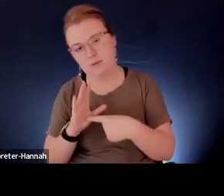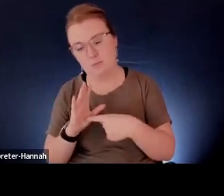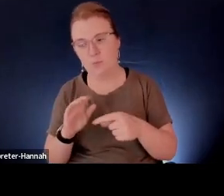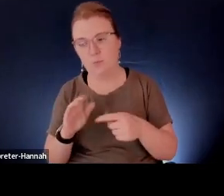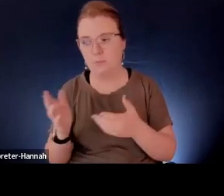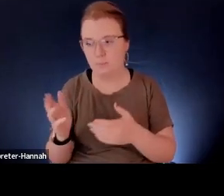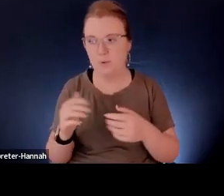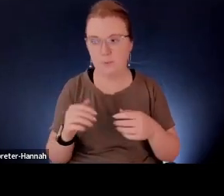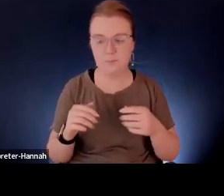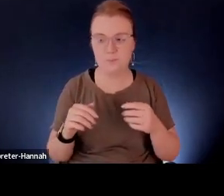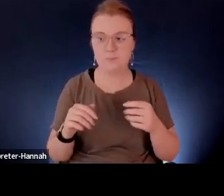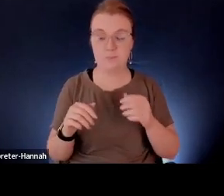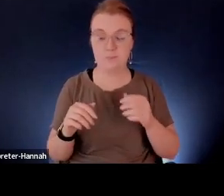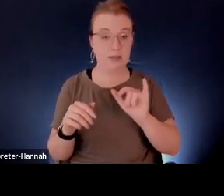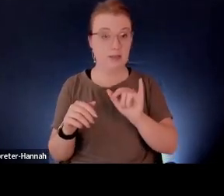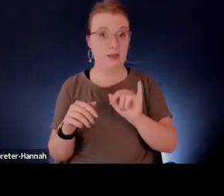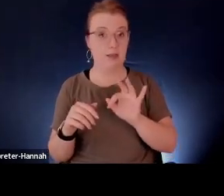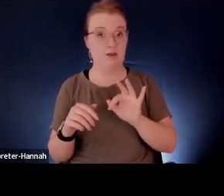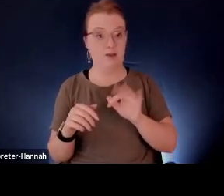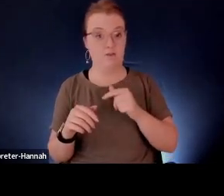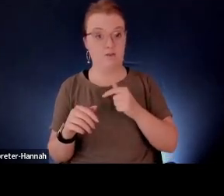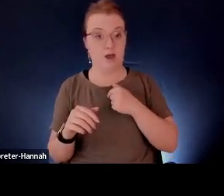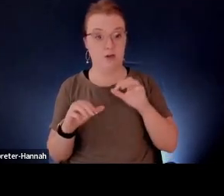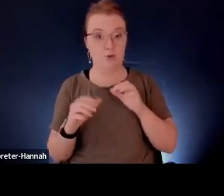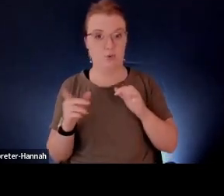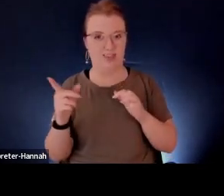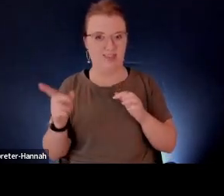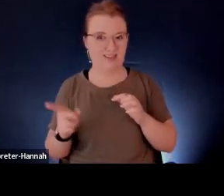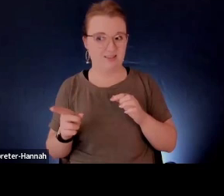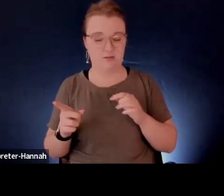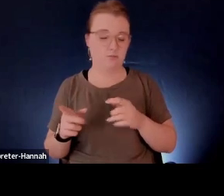if I were gonna do this one or two steps further,